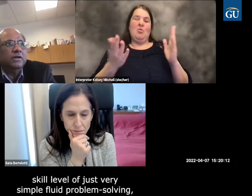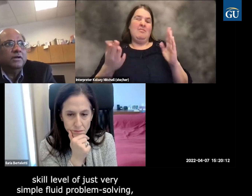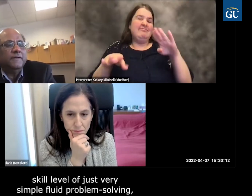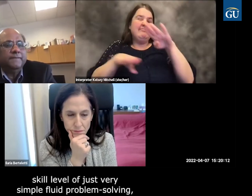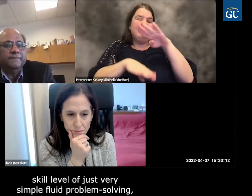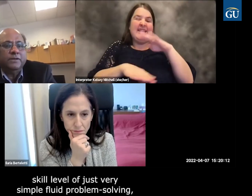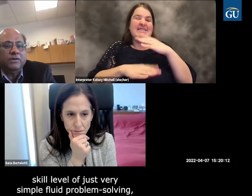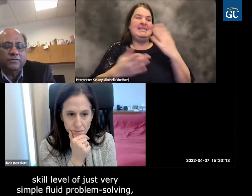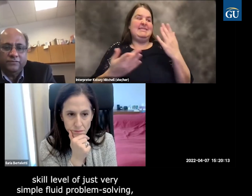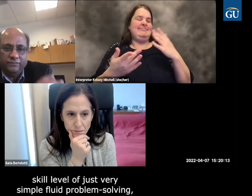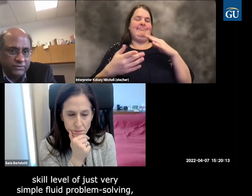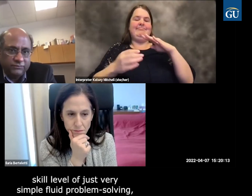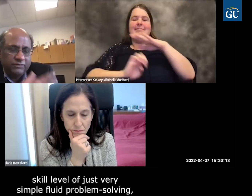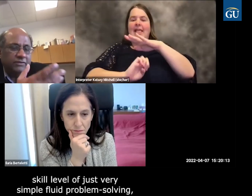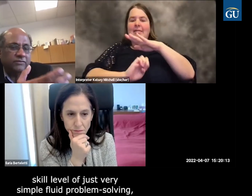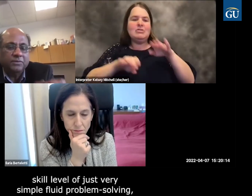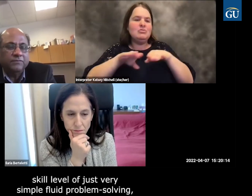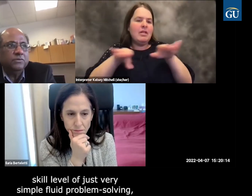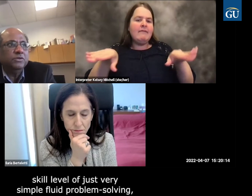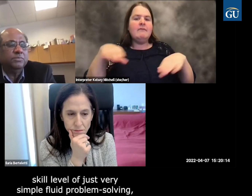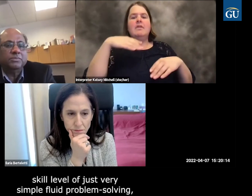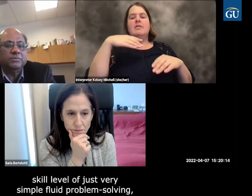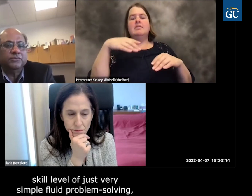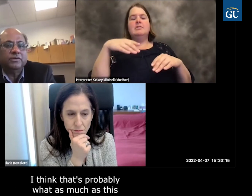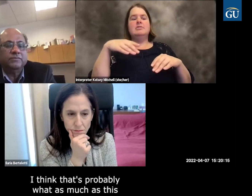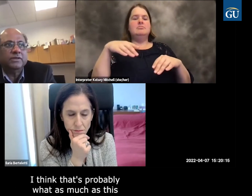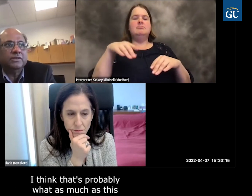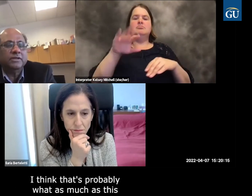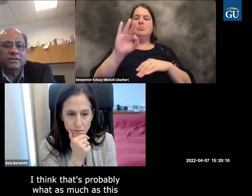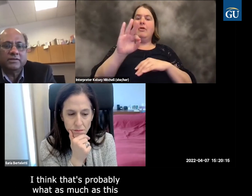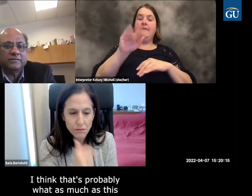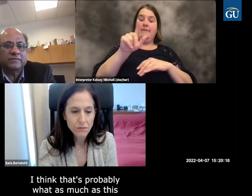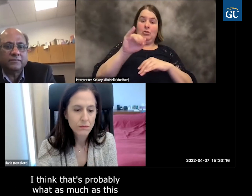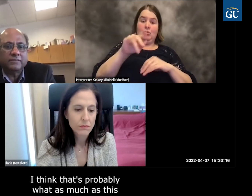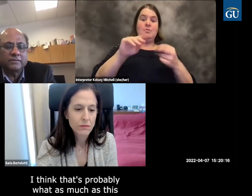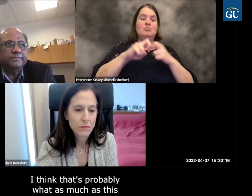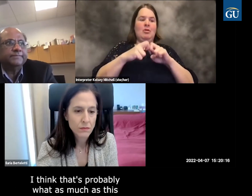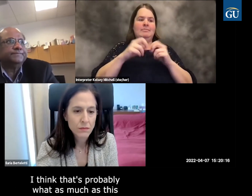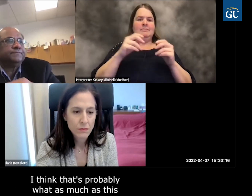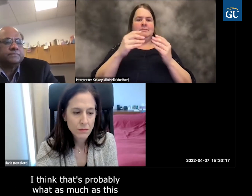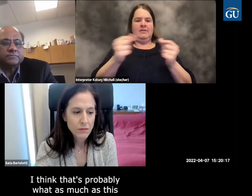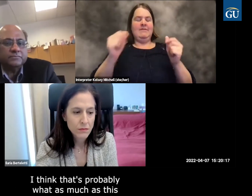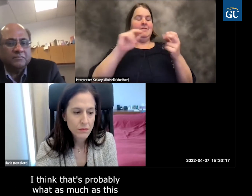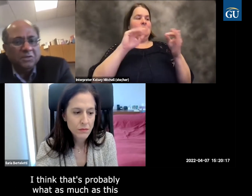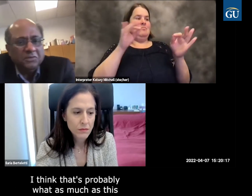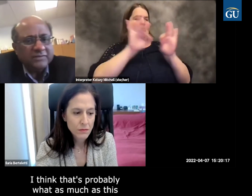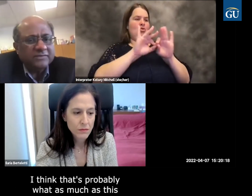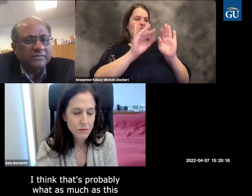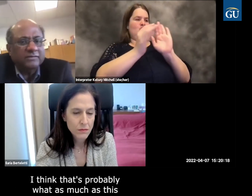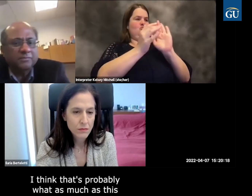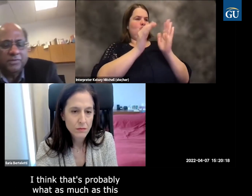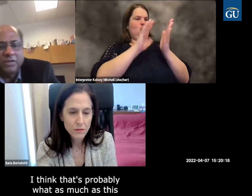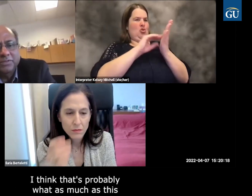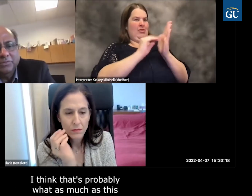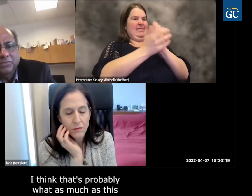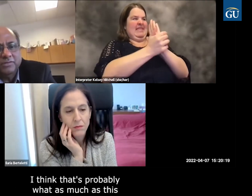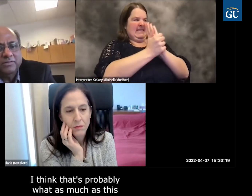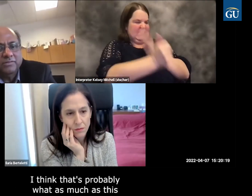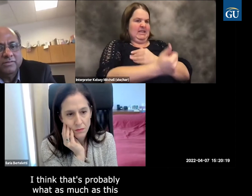um of just very simple fluid problem solving i think that's you know that's